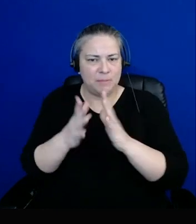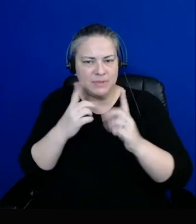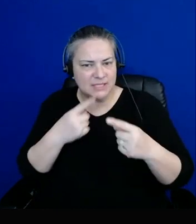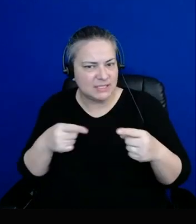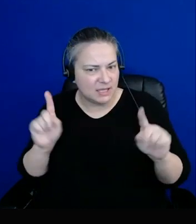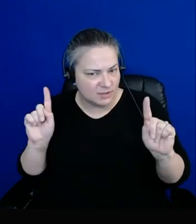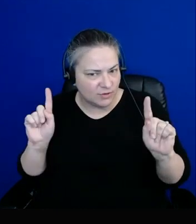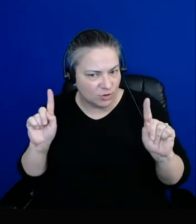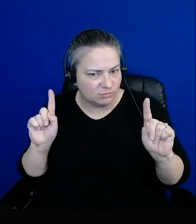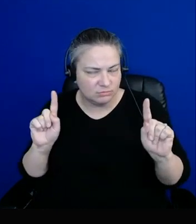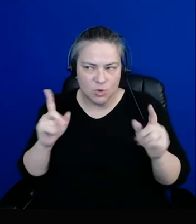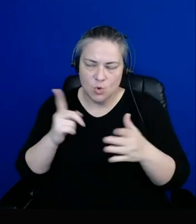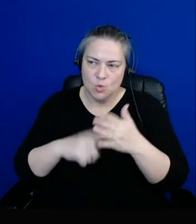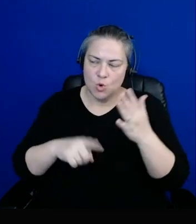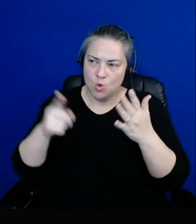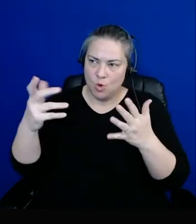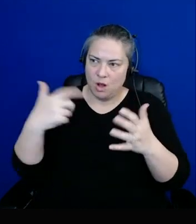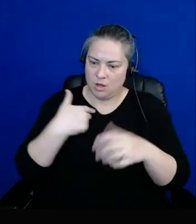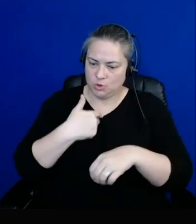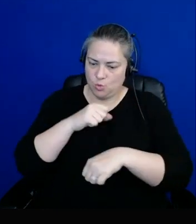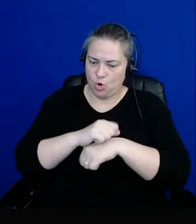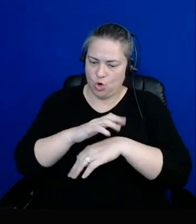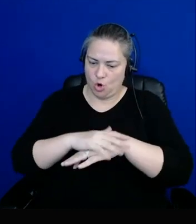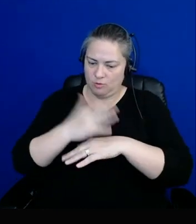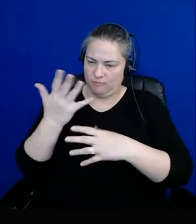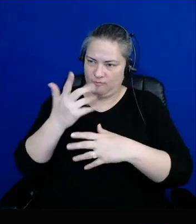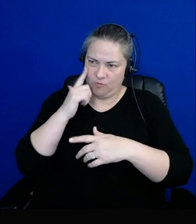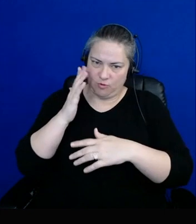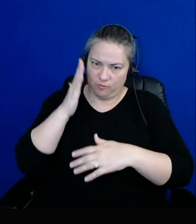areas that they would like us to work on in the future.